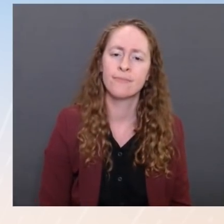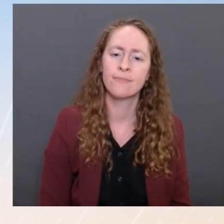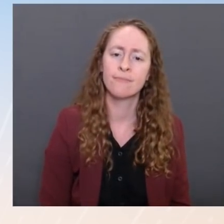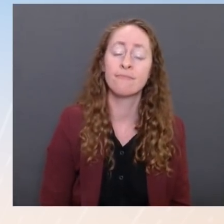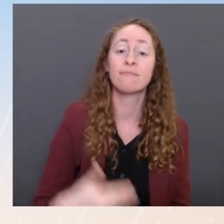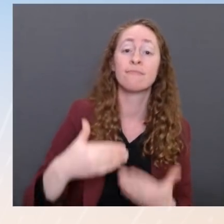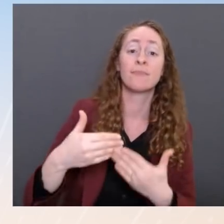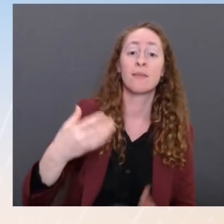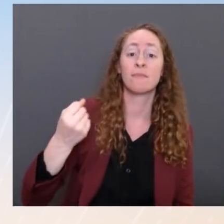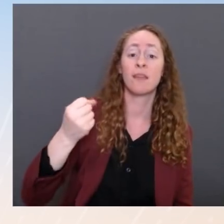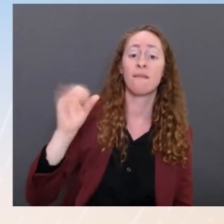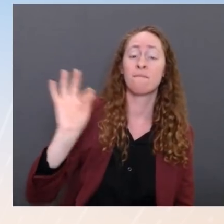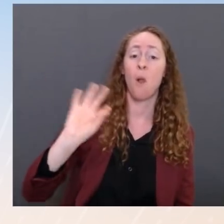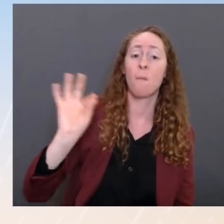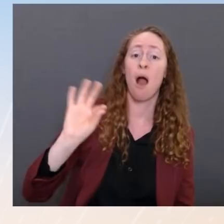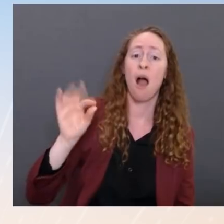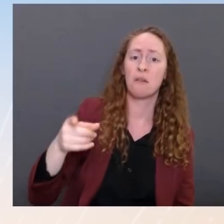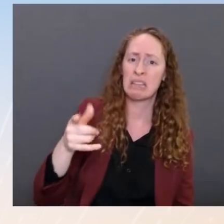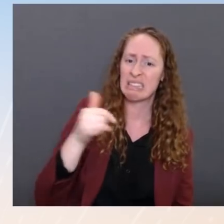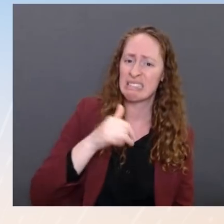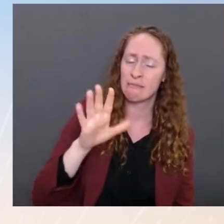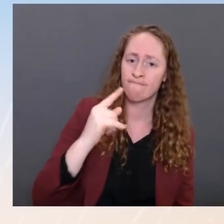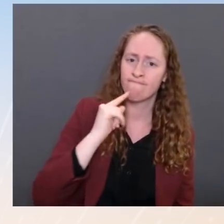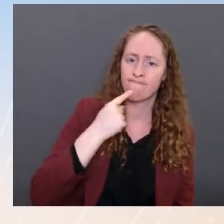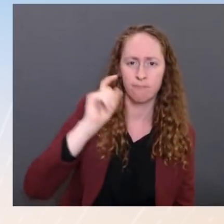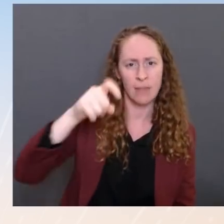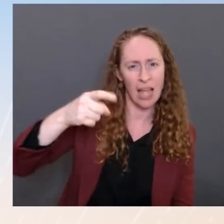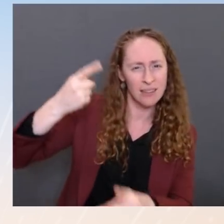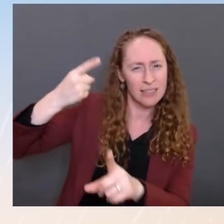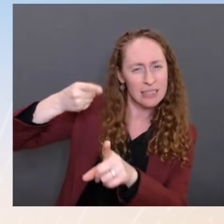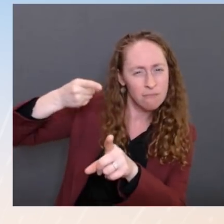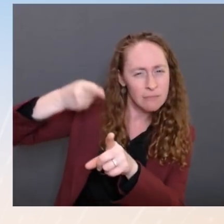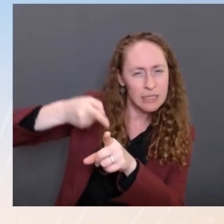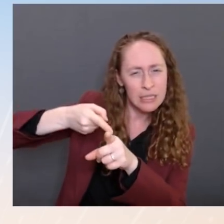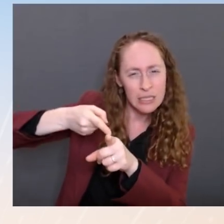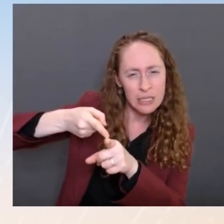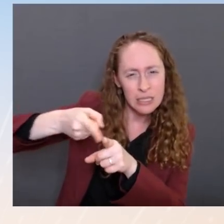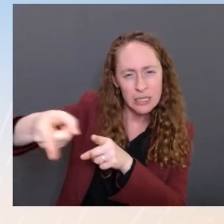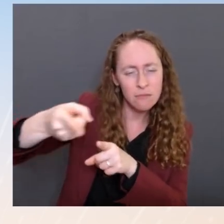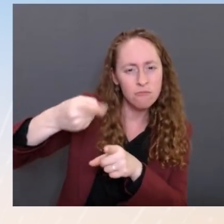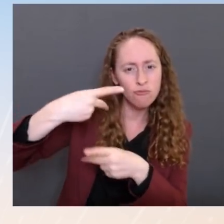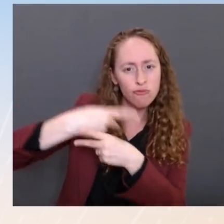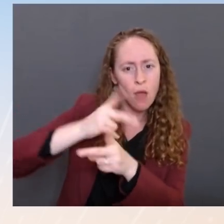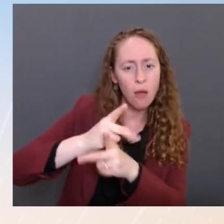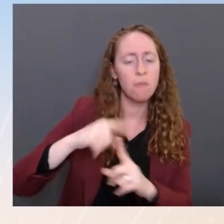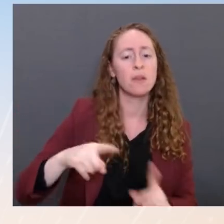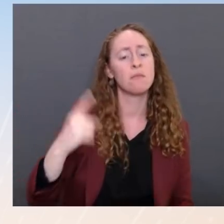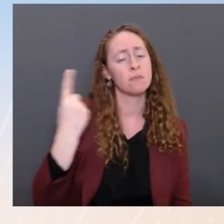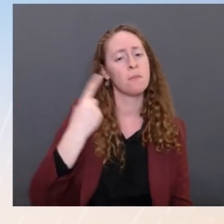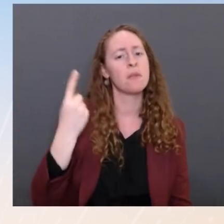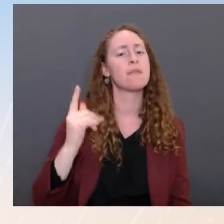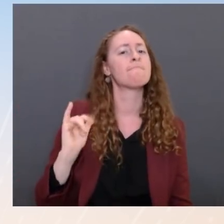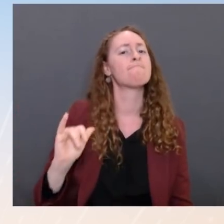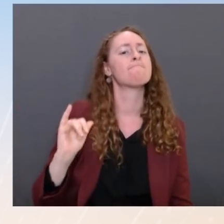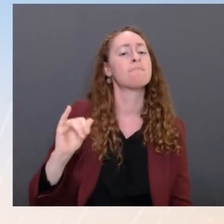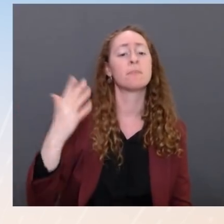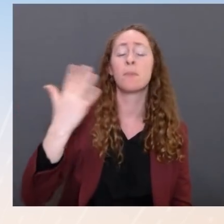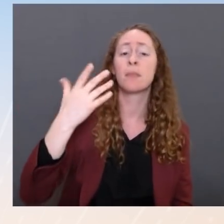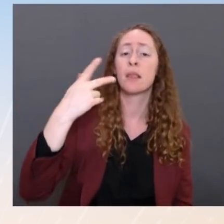from the COVID supplies of PPE and vaccines and scaling up production that the administration could apply to this situation right now?